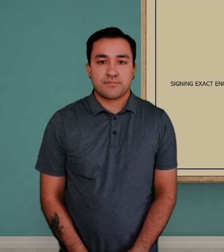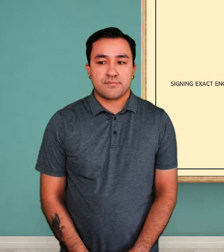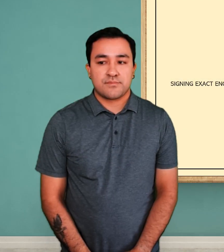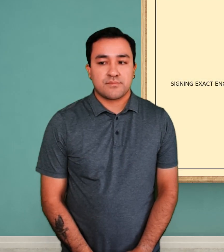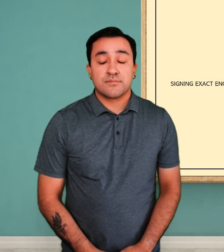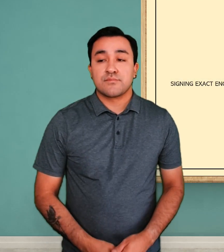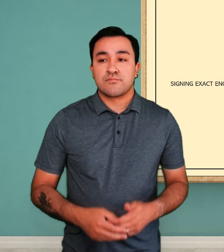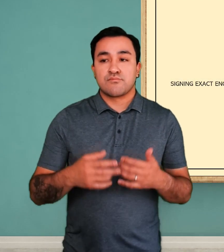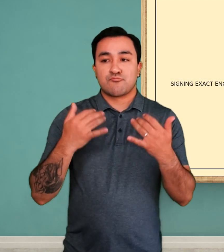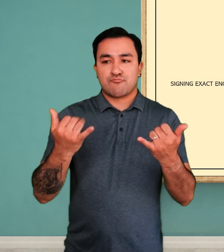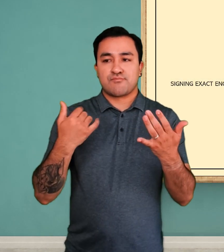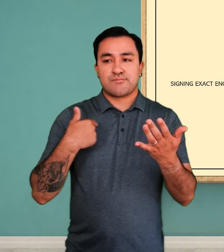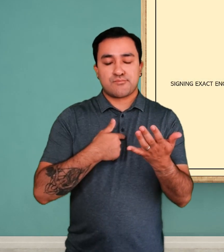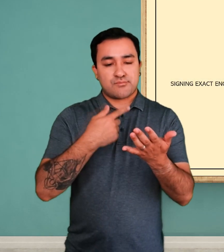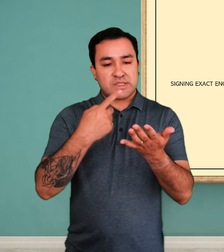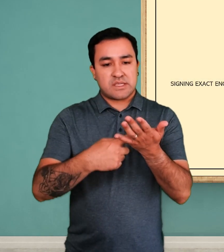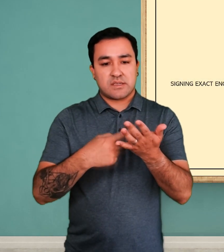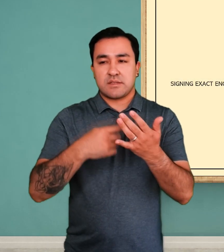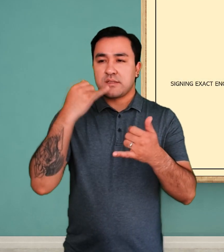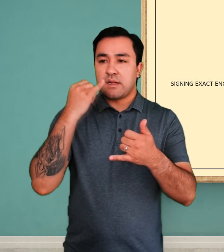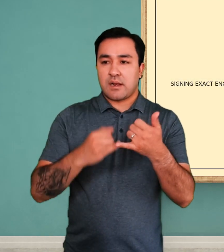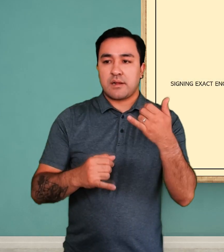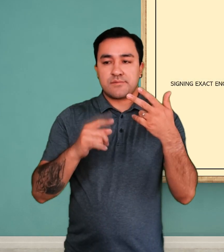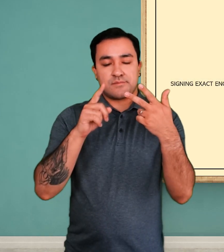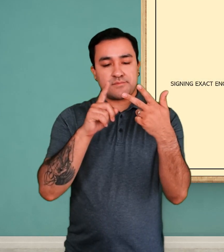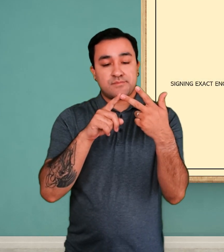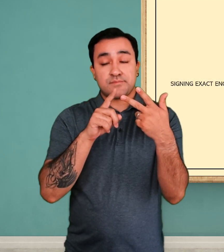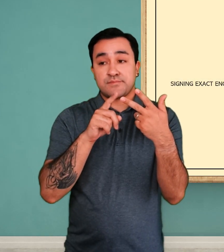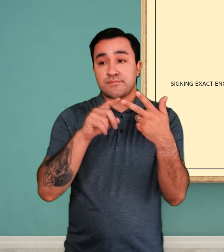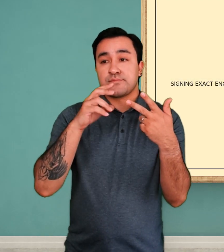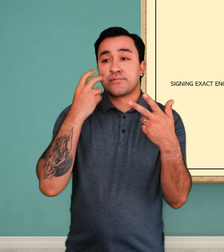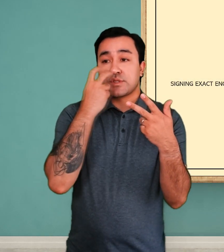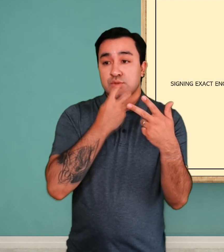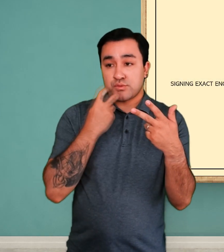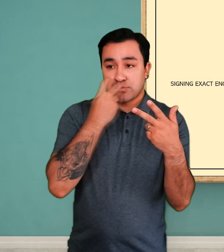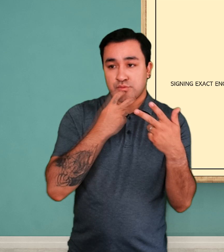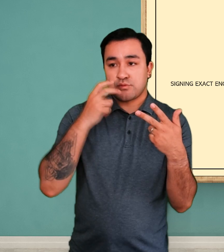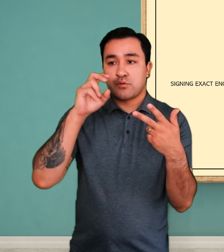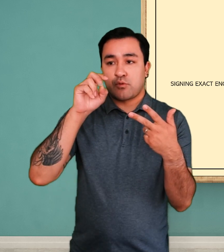The final method of communication we will cover this year is called Oralism or the Oral Method.